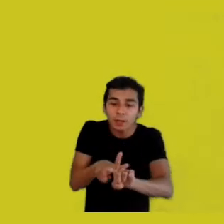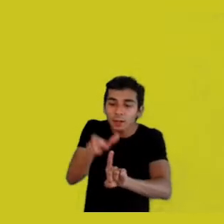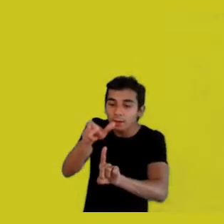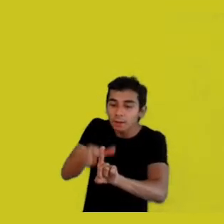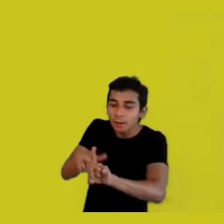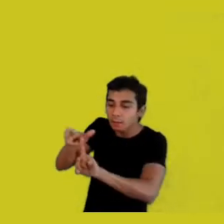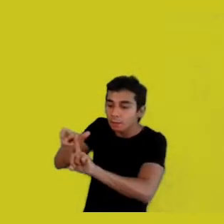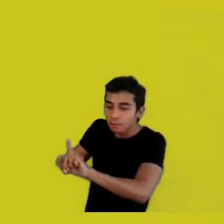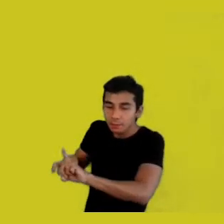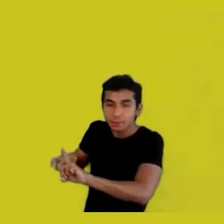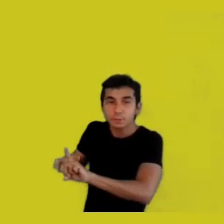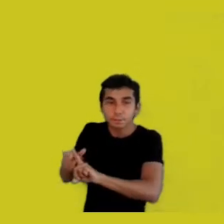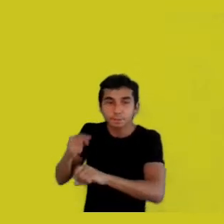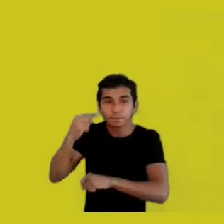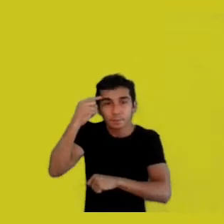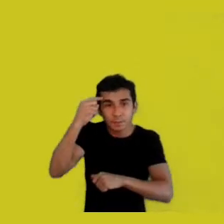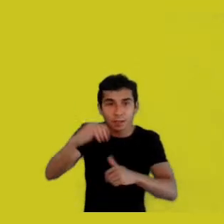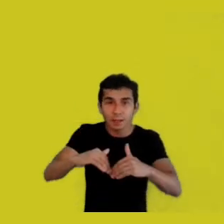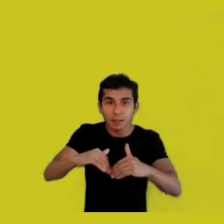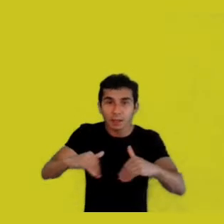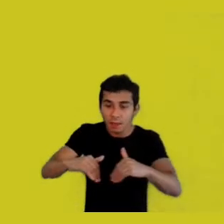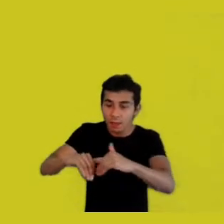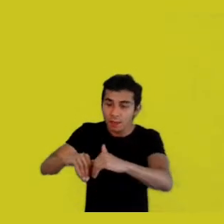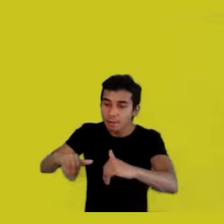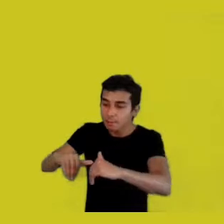thinking the theater, like Pedro pointed out...